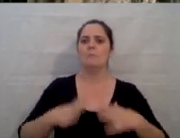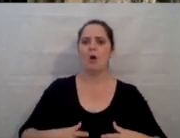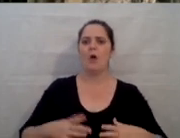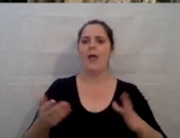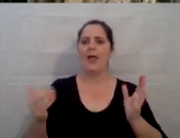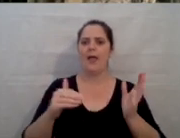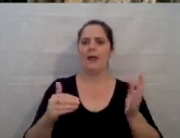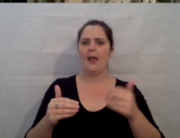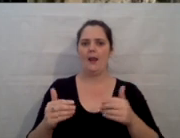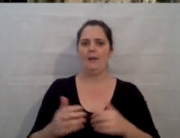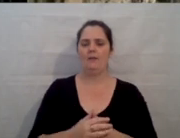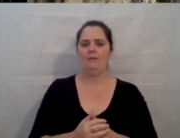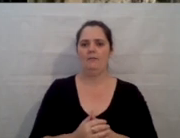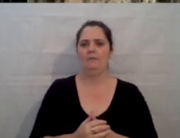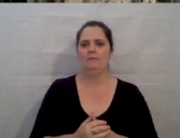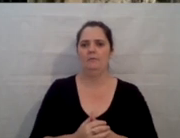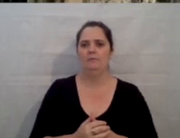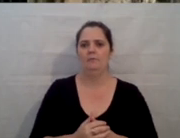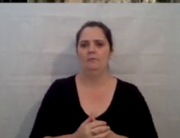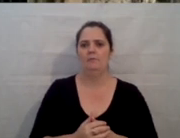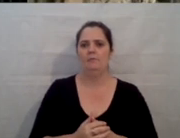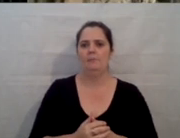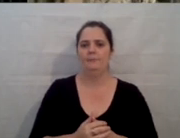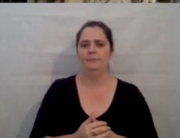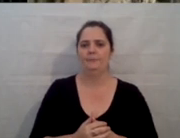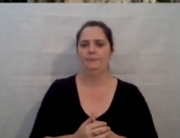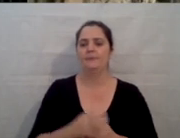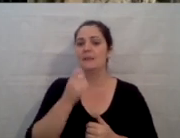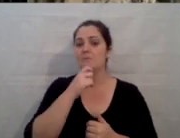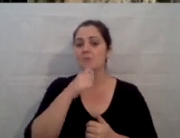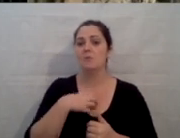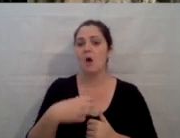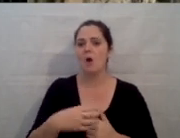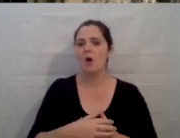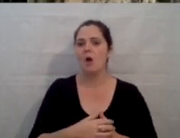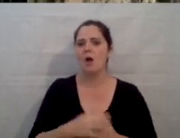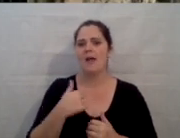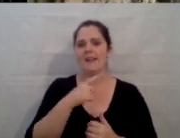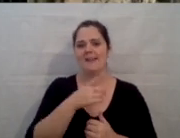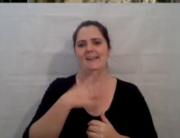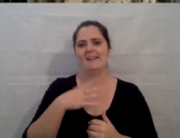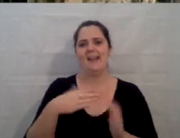Okay there we go, nice. Little bit more, he actually needs a little bit more hips,